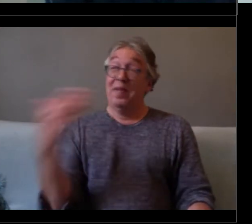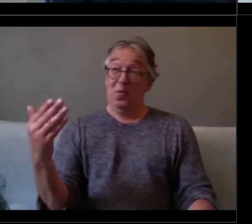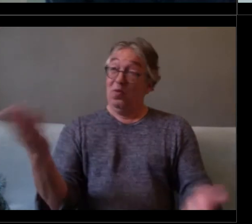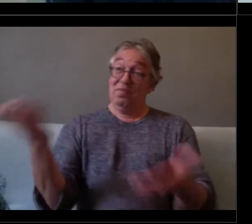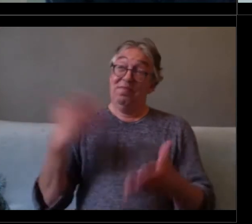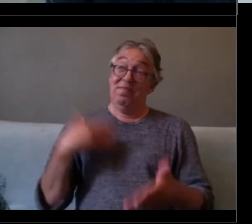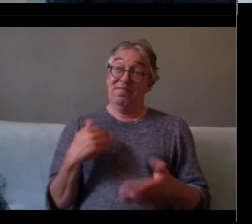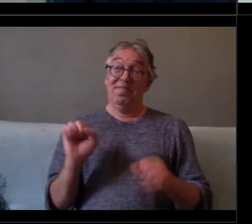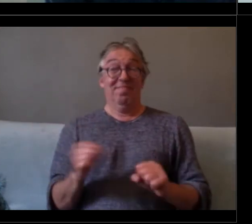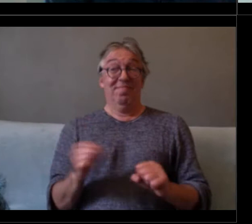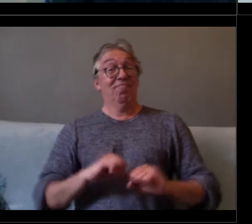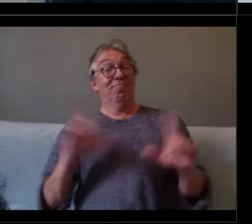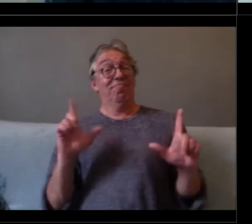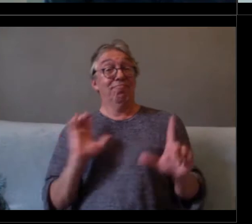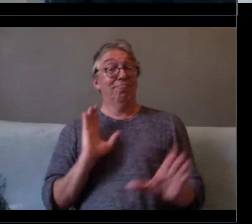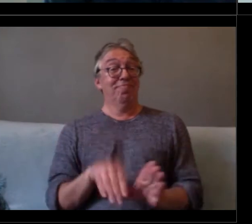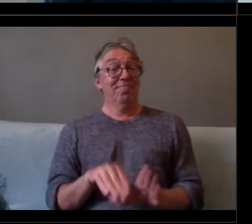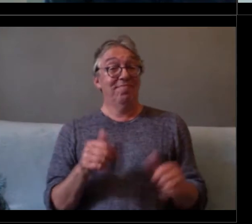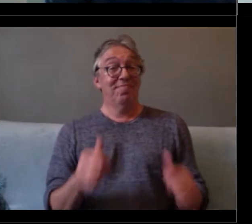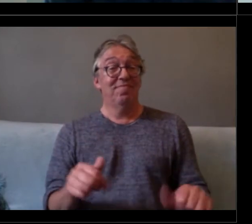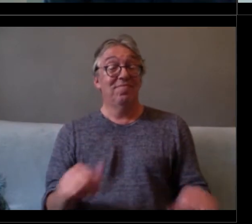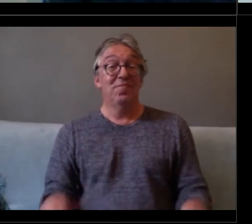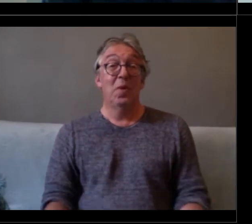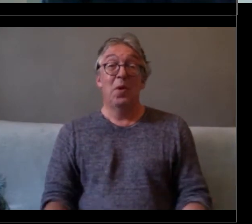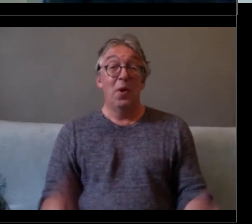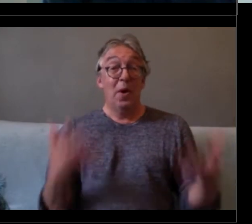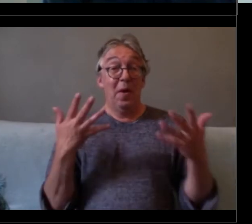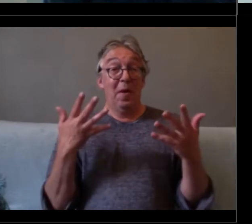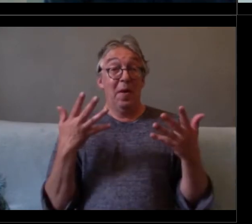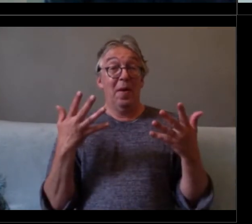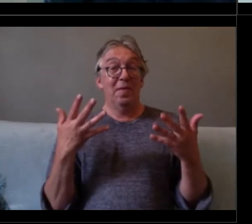I think as I said at the be beginning, it's a journey.